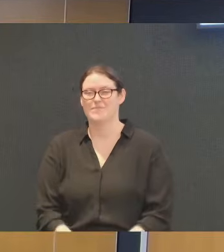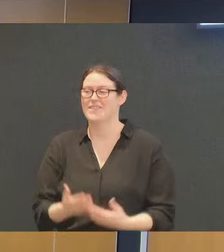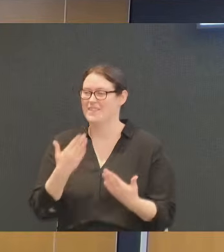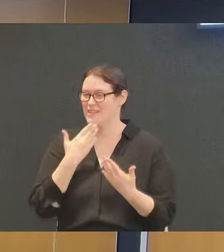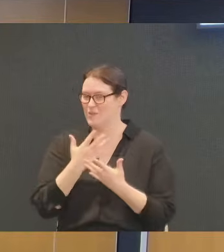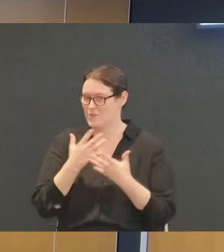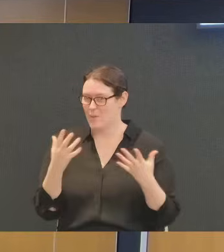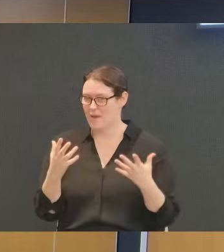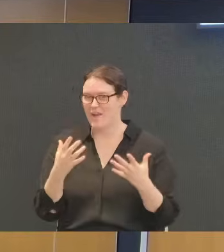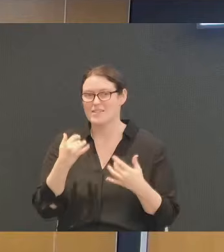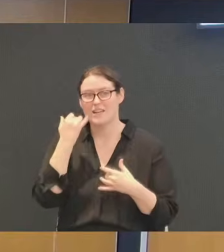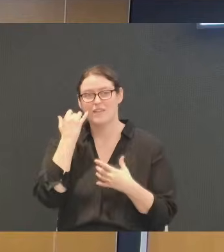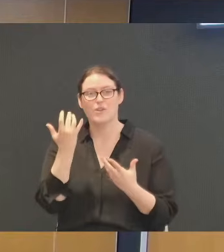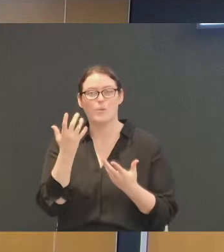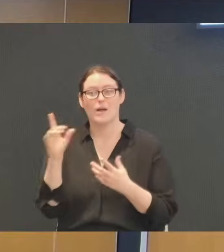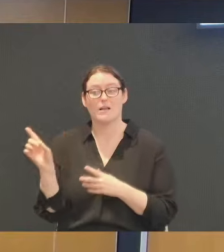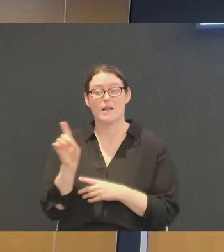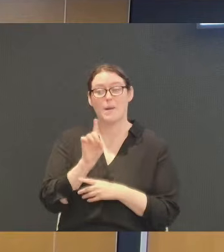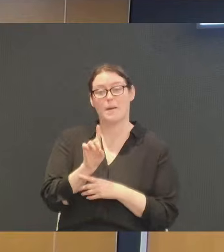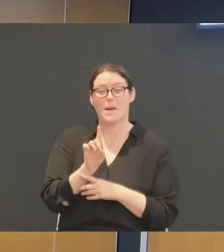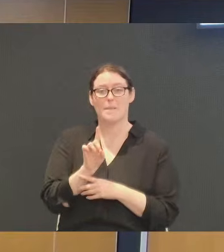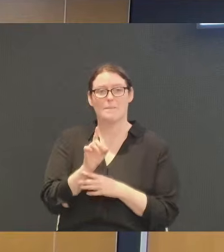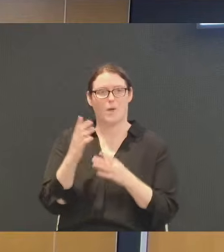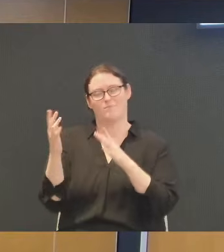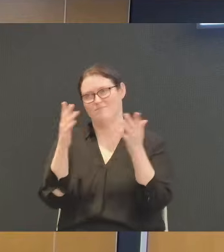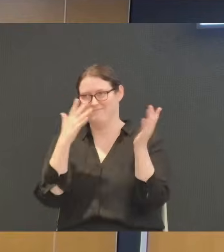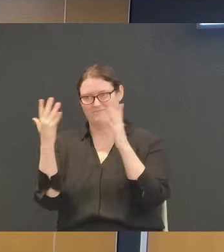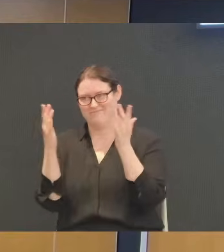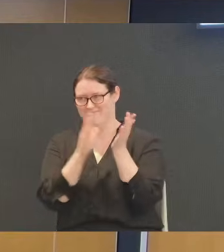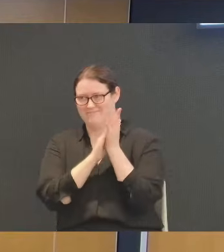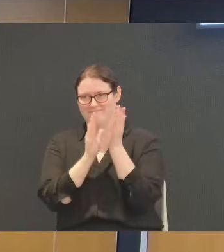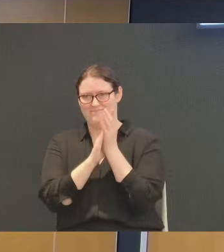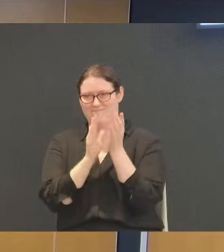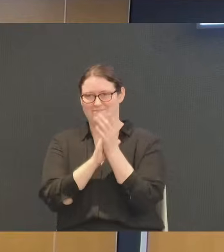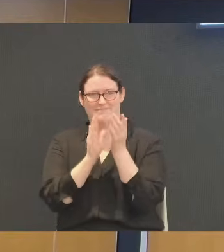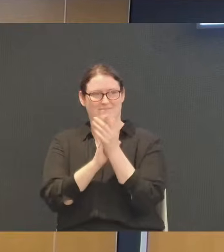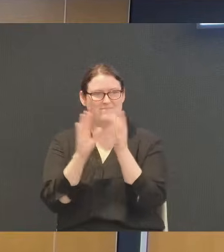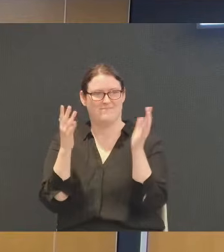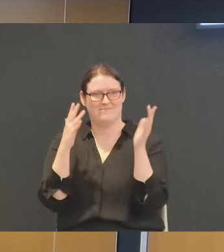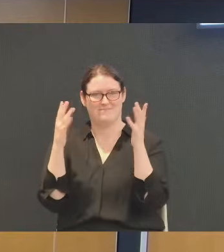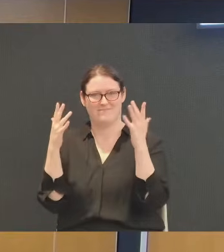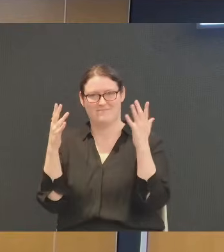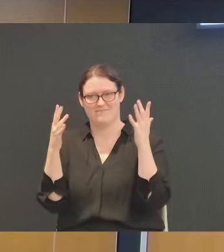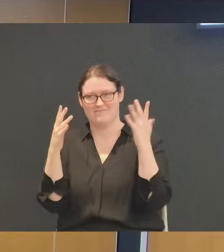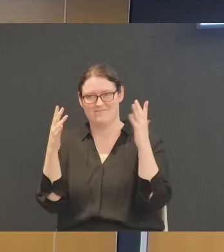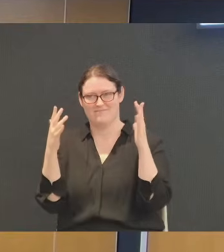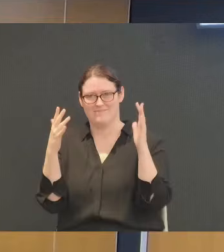so much. And if you'd like to come up and Thank you.